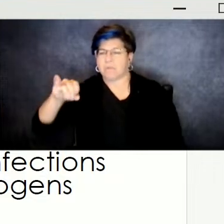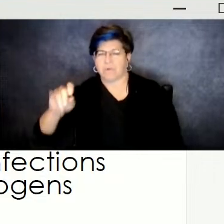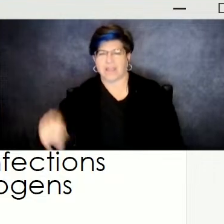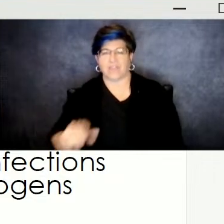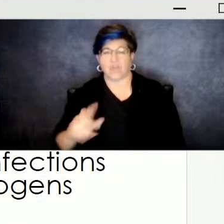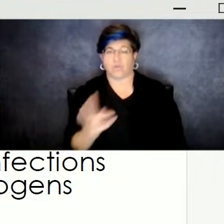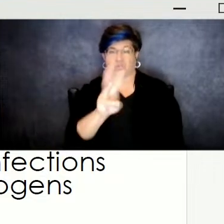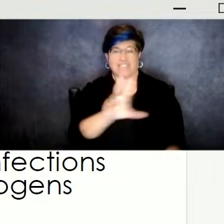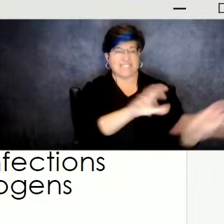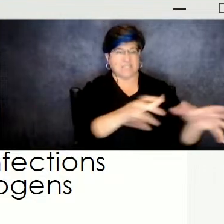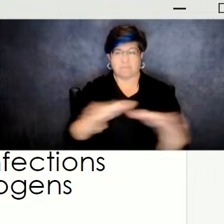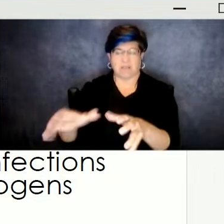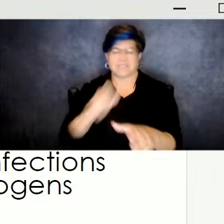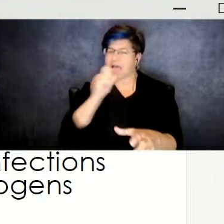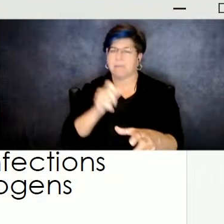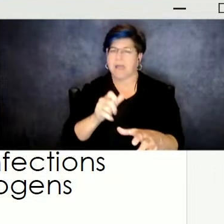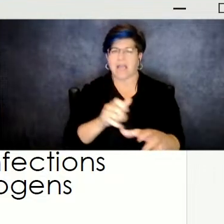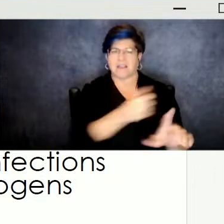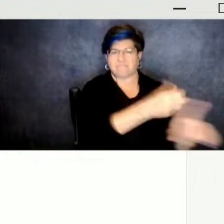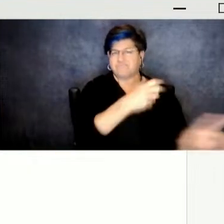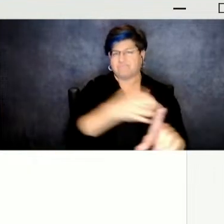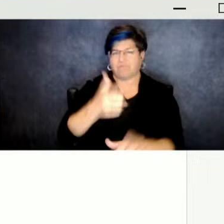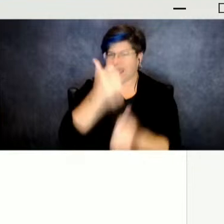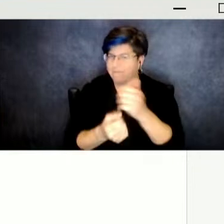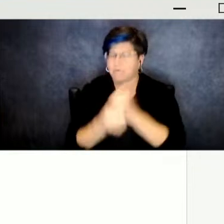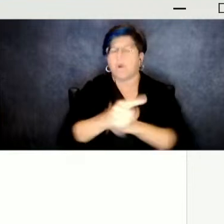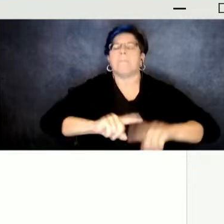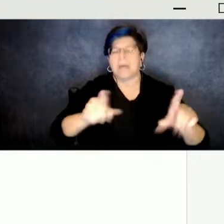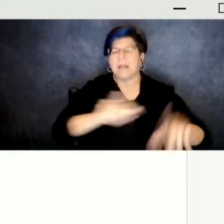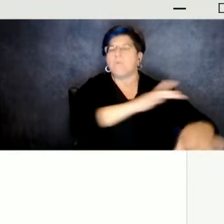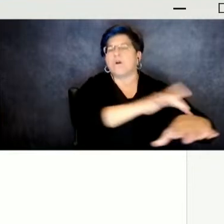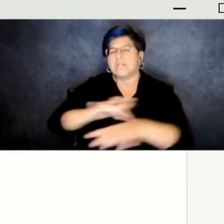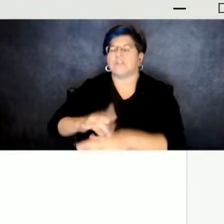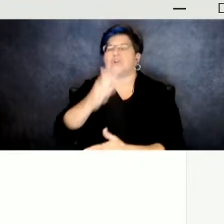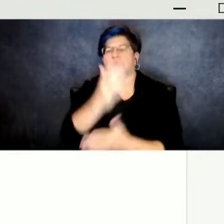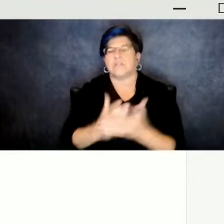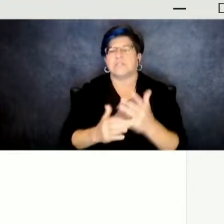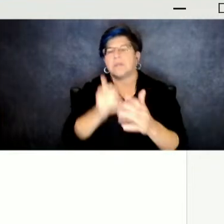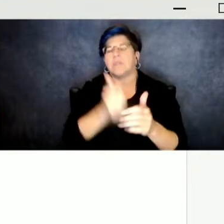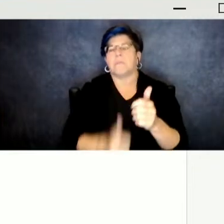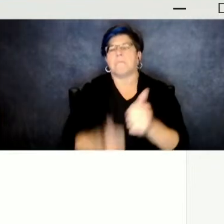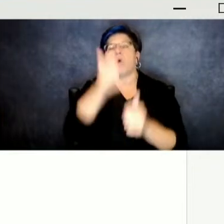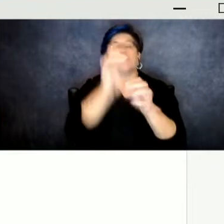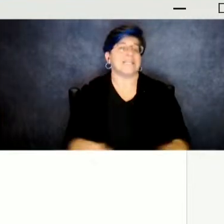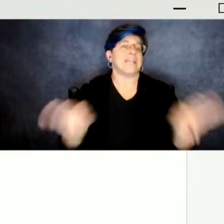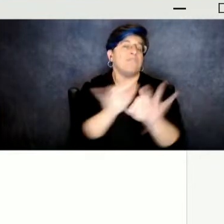MENINGITIS AND BEYOND SO THOSE ARE THE BUCKETS I WON'T TALK